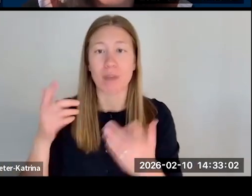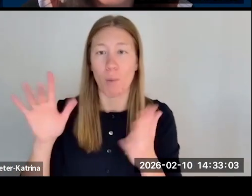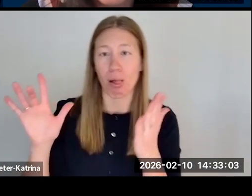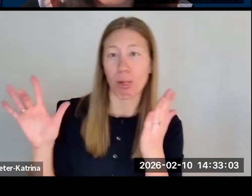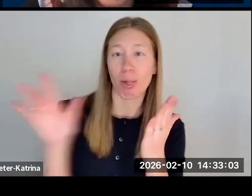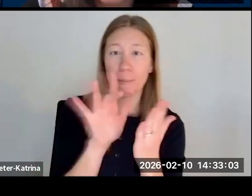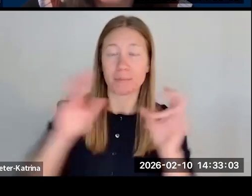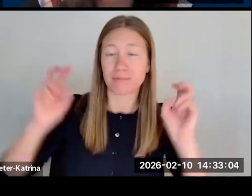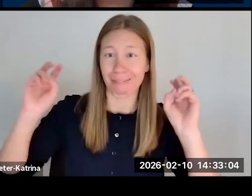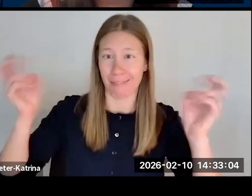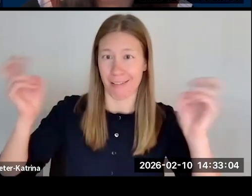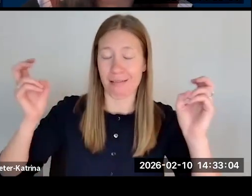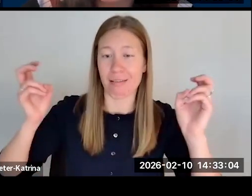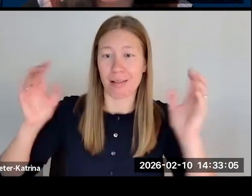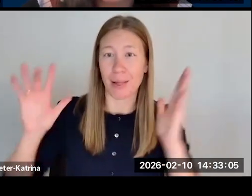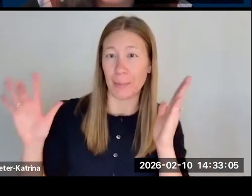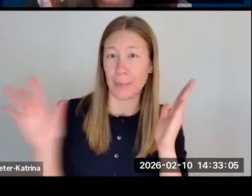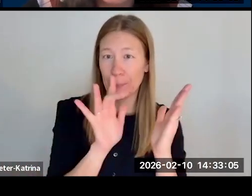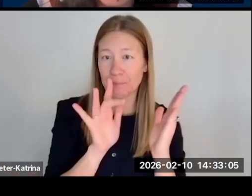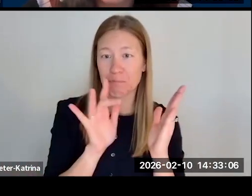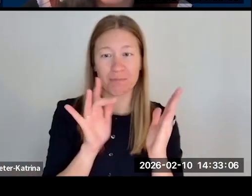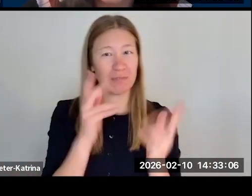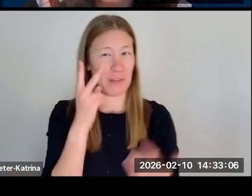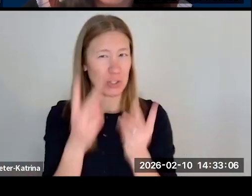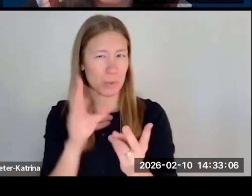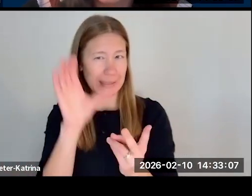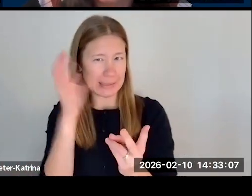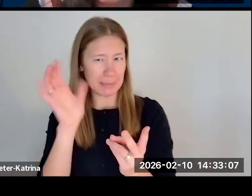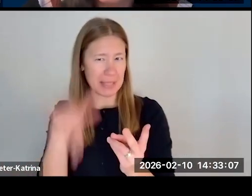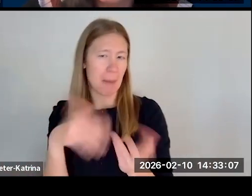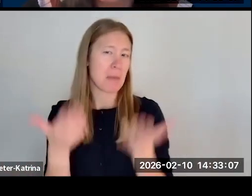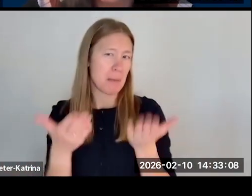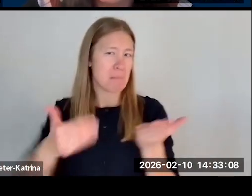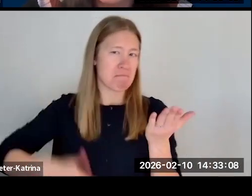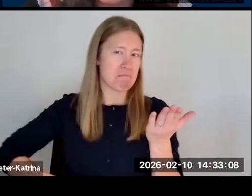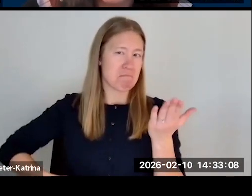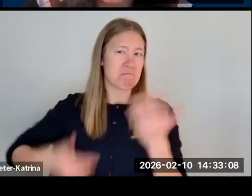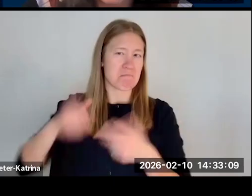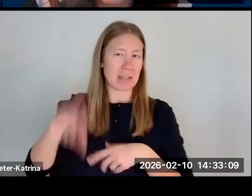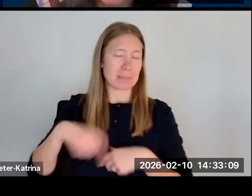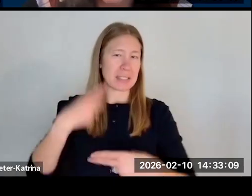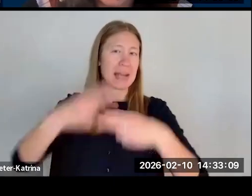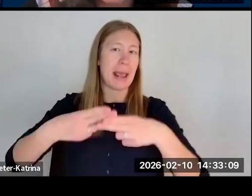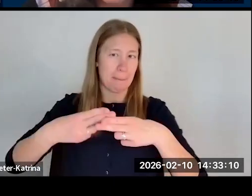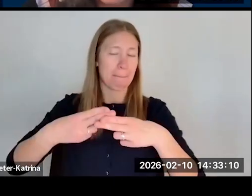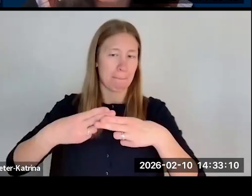because that visually seems to be the name of the document. So it should be our heading level one.